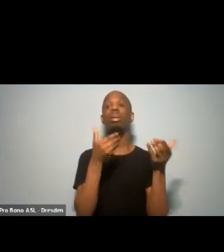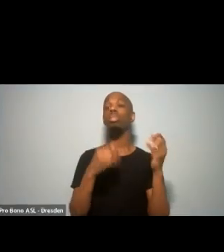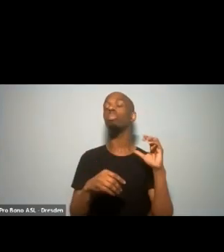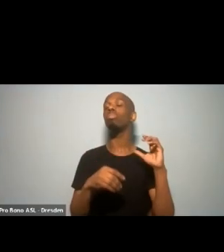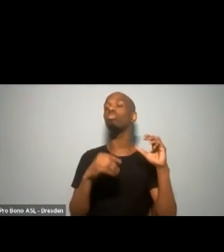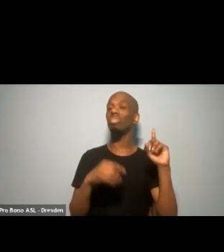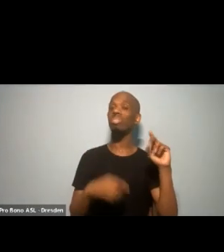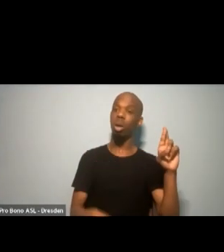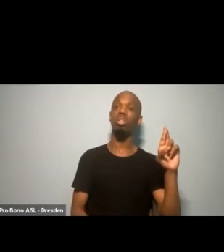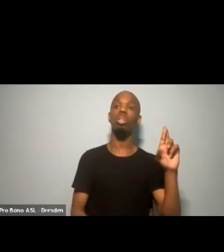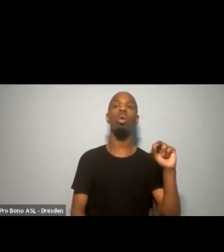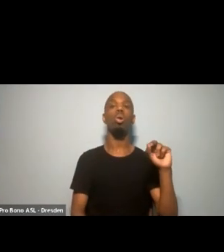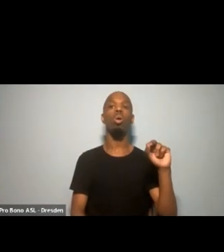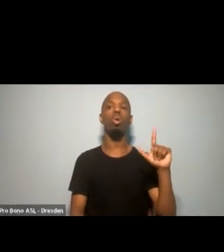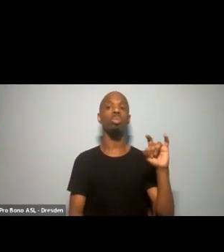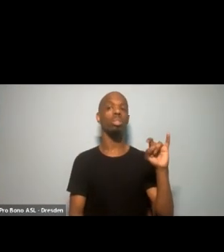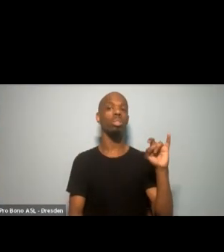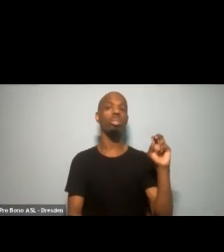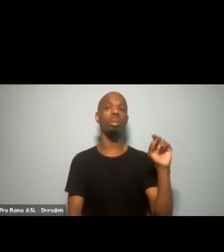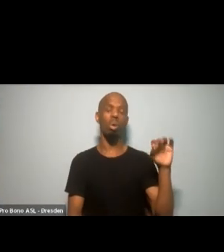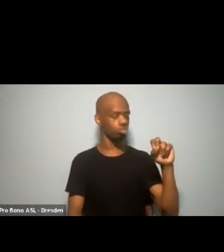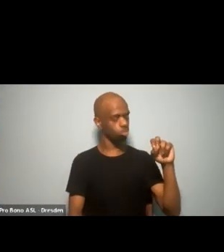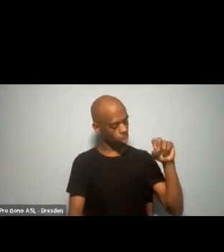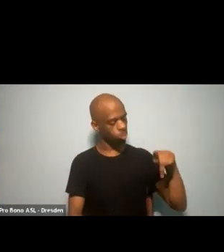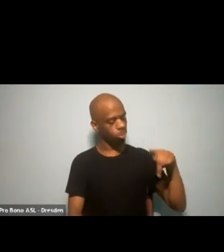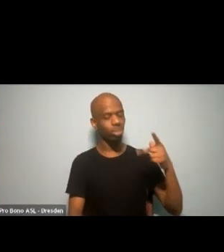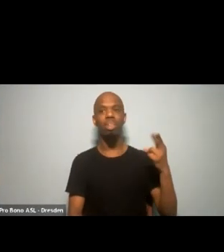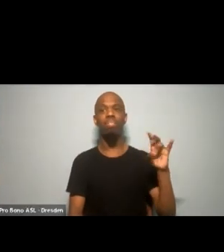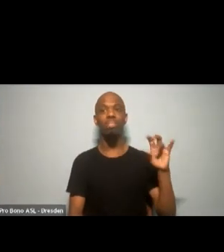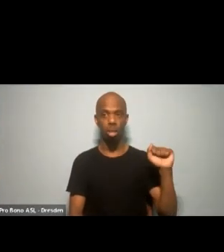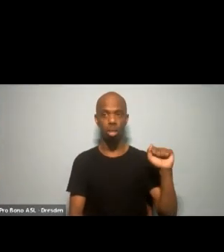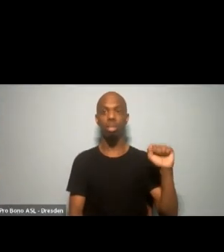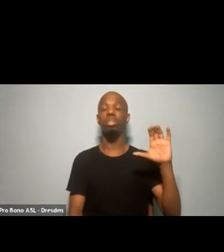to deliver their yeah, their remarks.